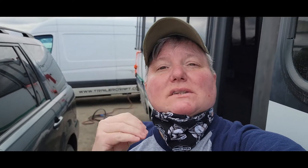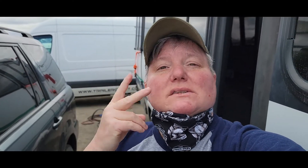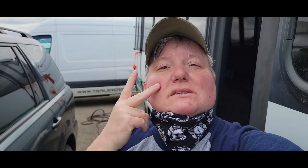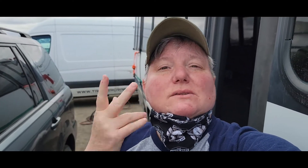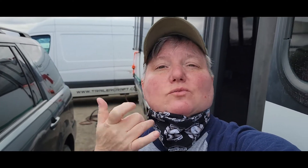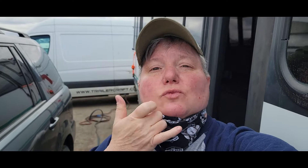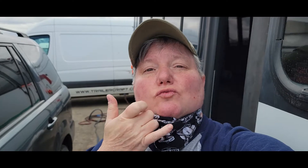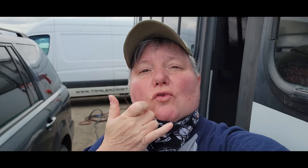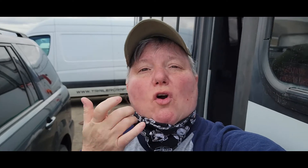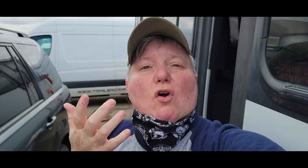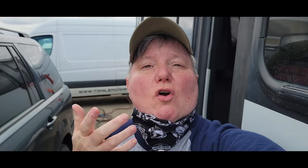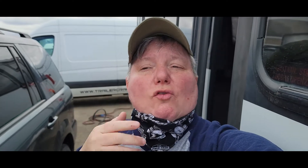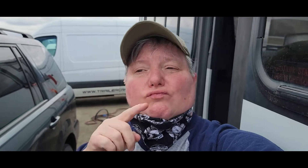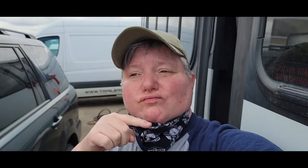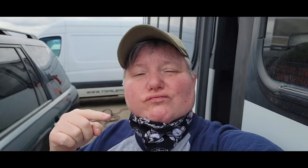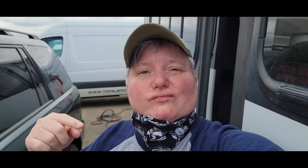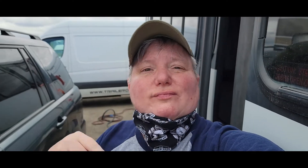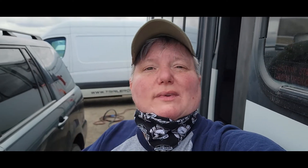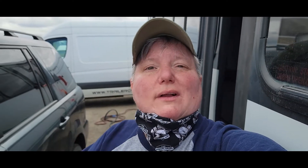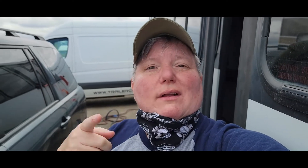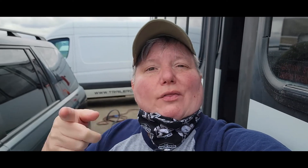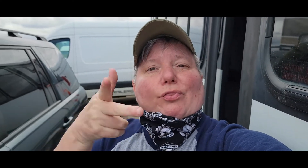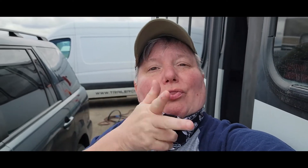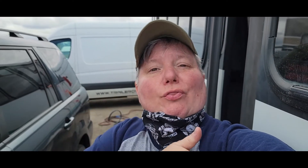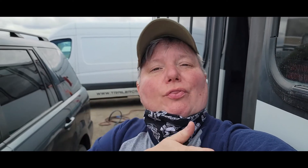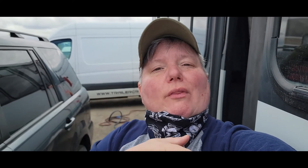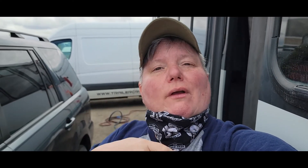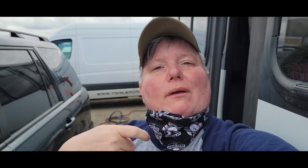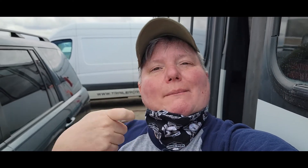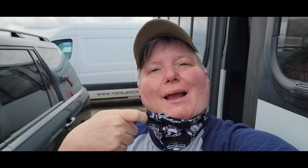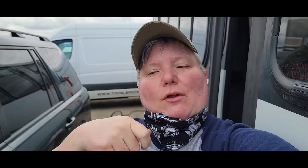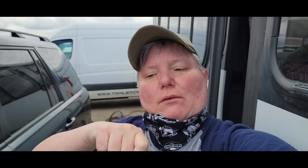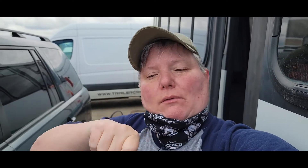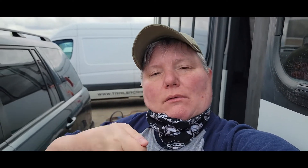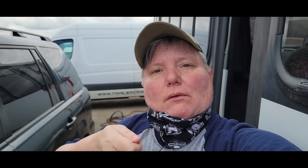I left it here to fix. You know and see what was wrong, and they parked it here, but they